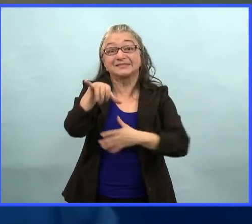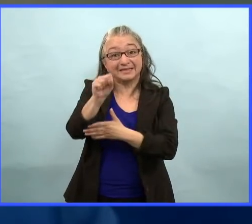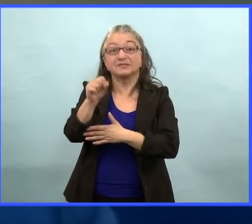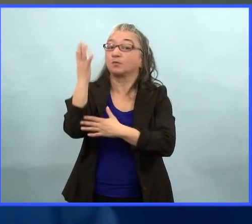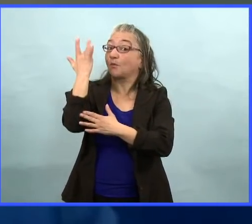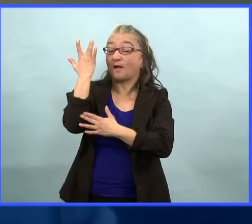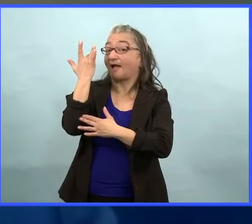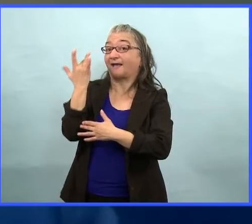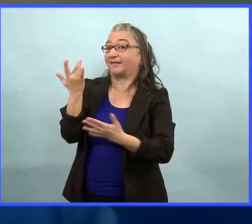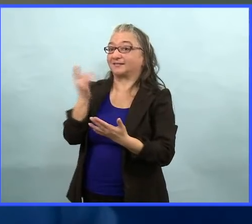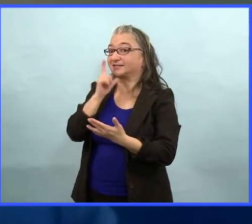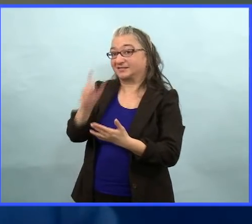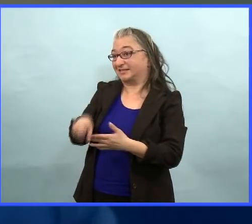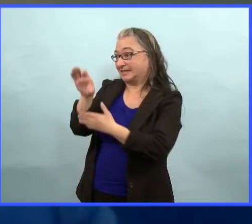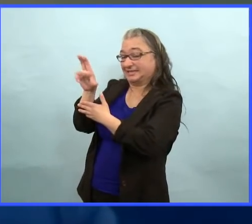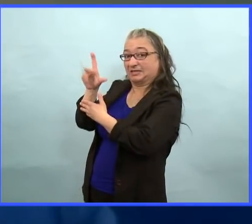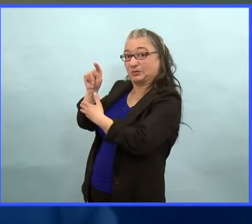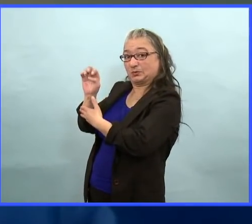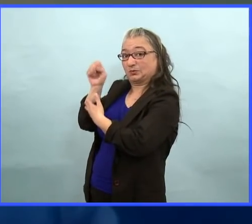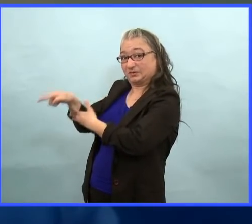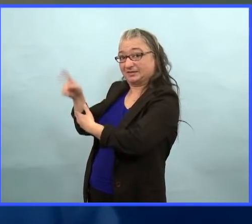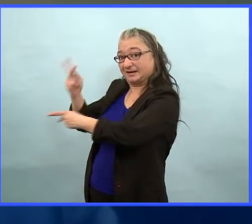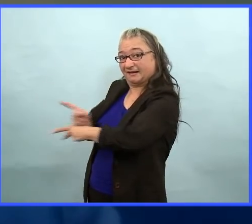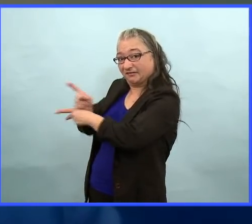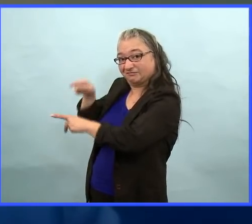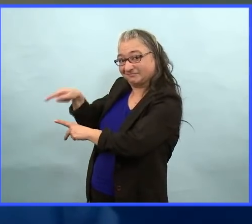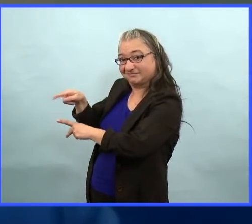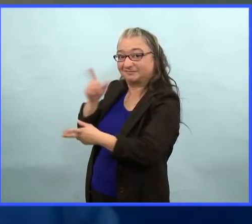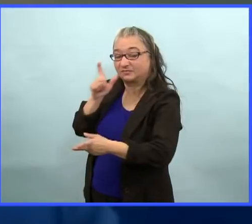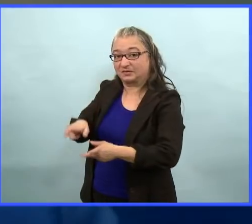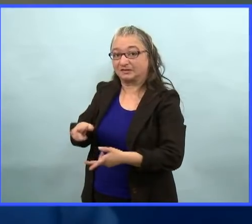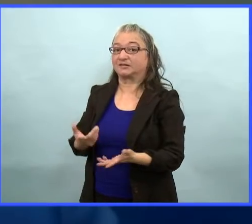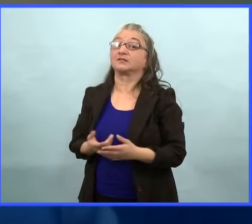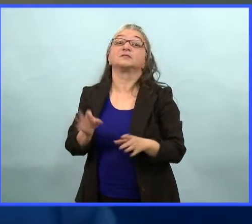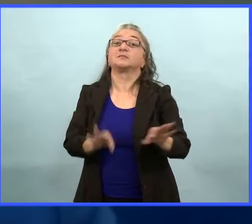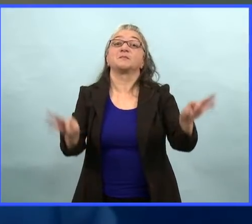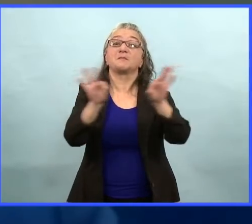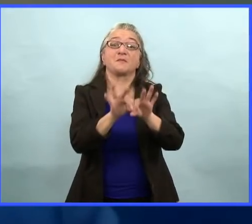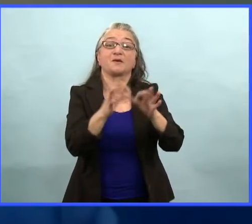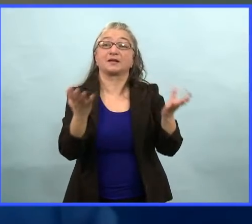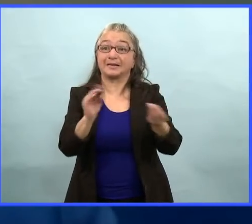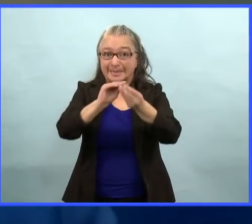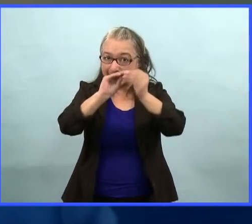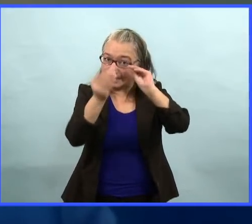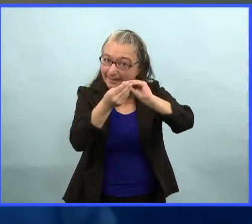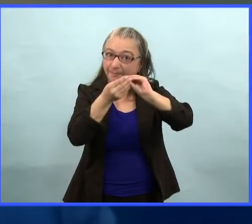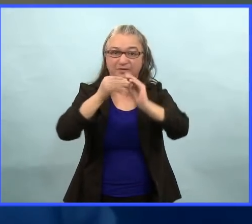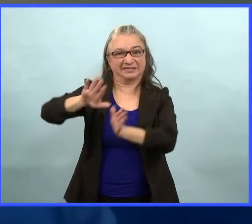it's not really about the numbers it's more about where those patients would receive the most